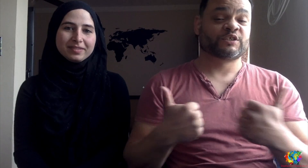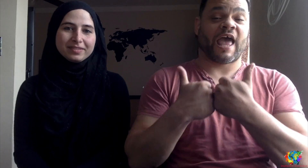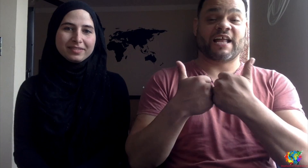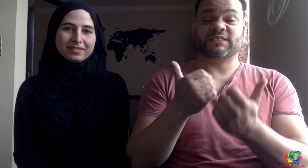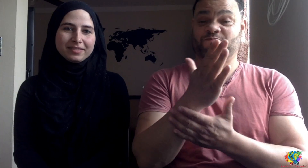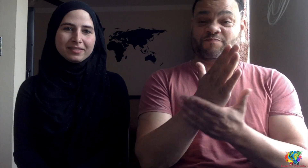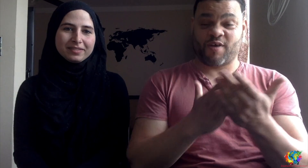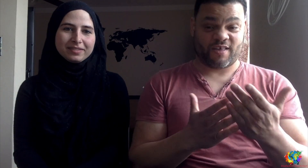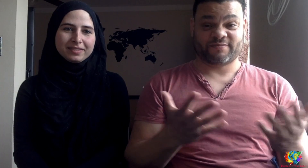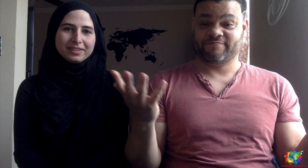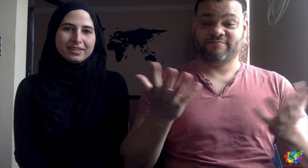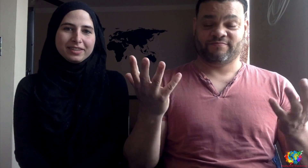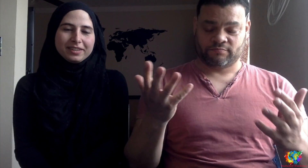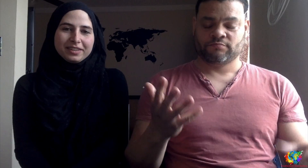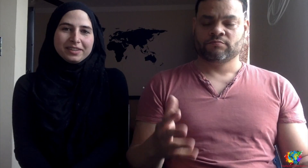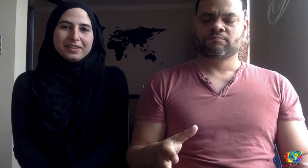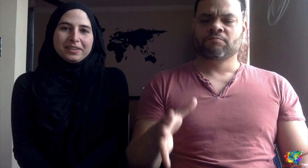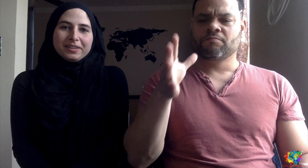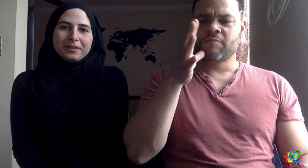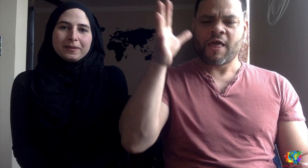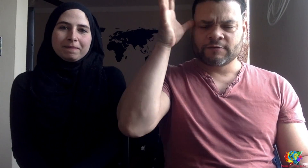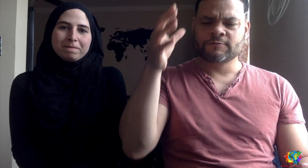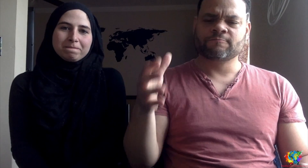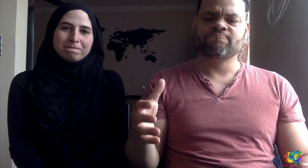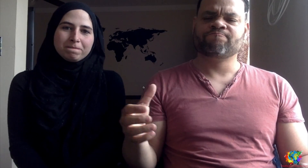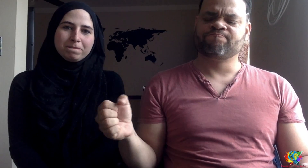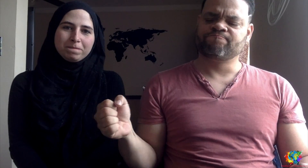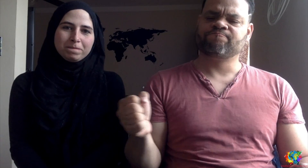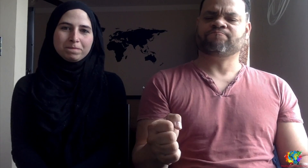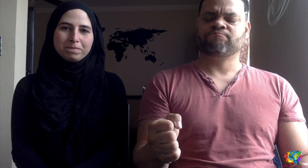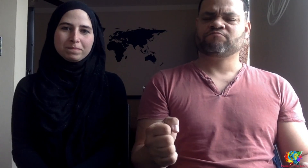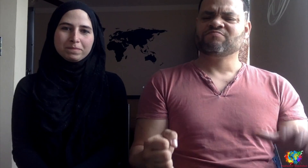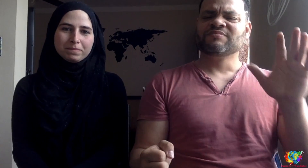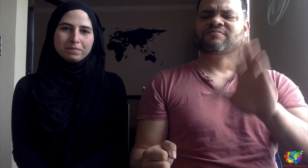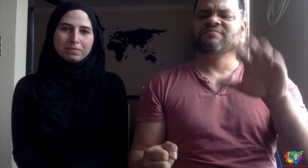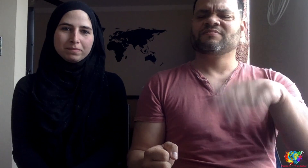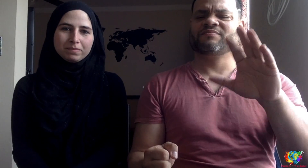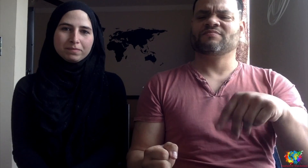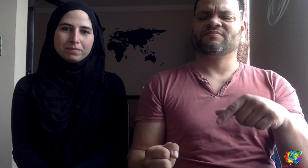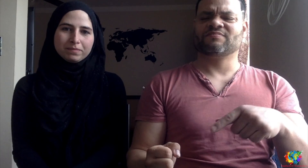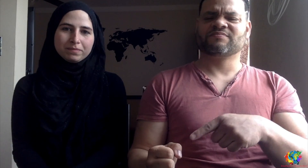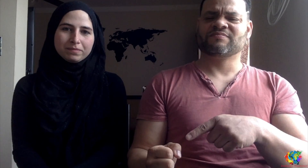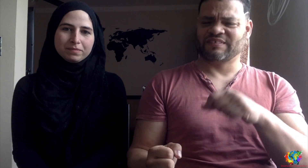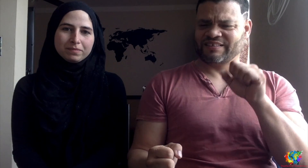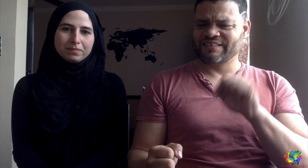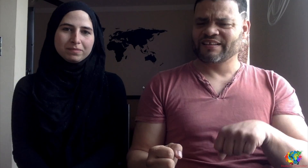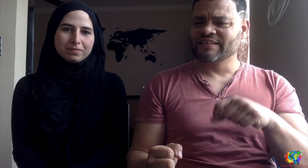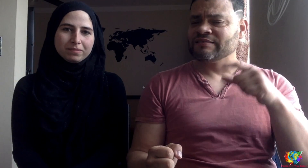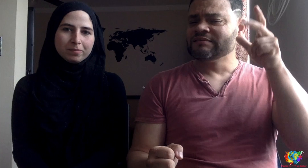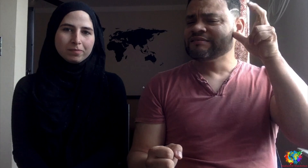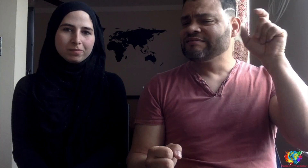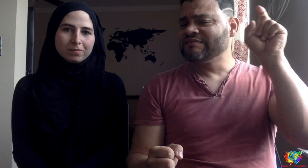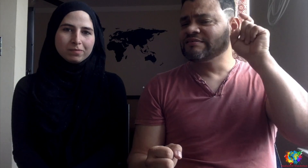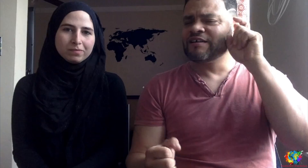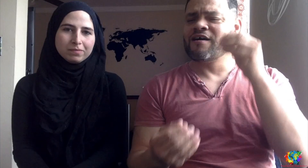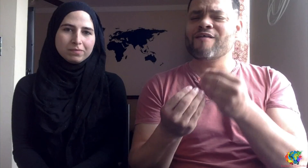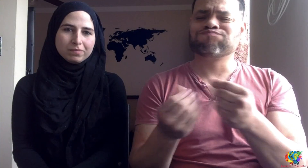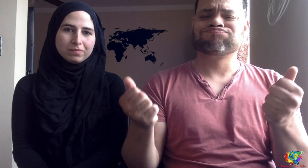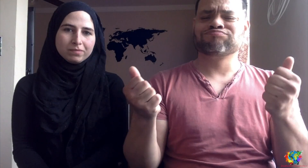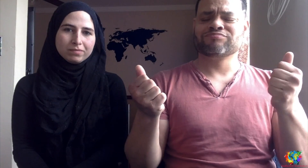Gregory: The challenging part is when parents bring their kids and ask if hearing aids can help cure their deafness.